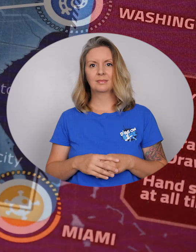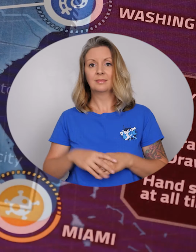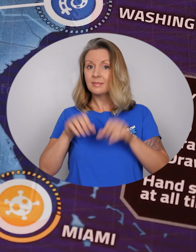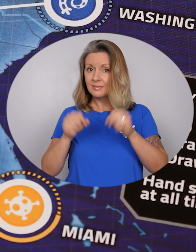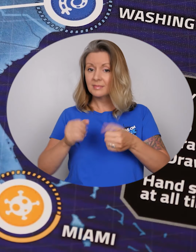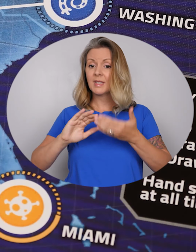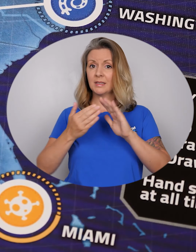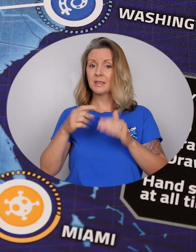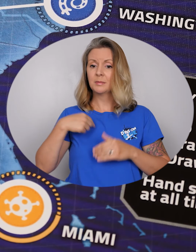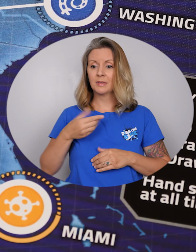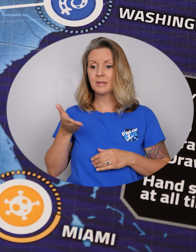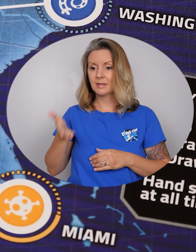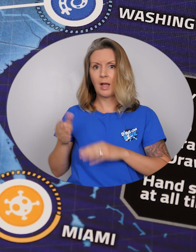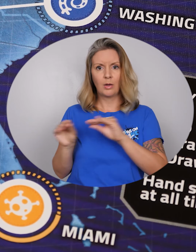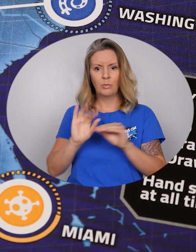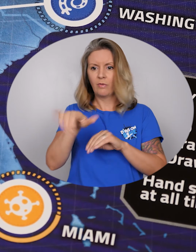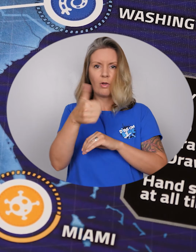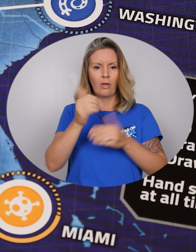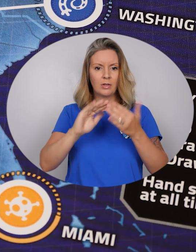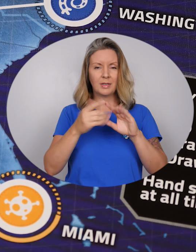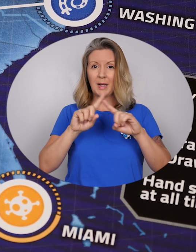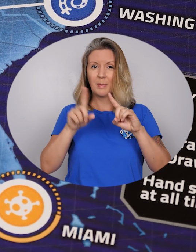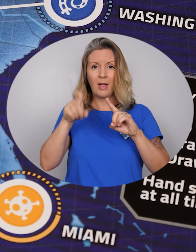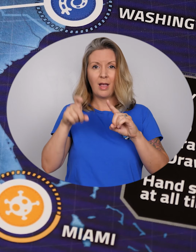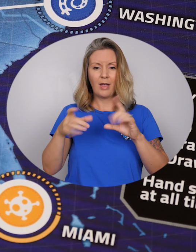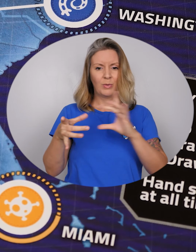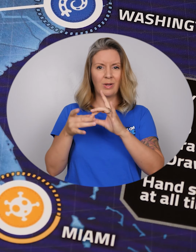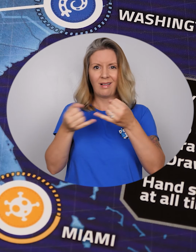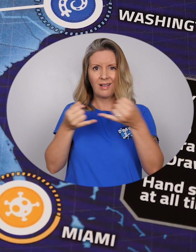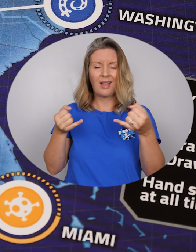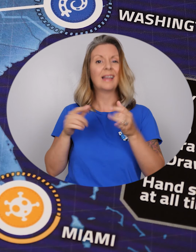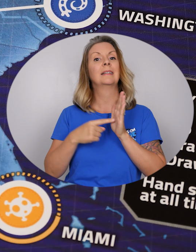This lets you move to a city connected by a line to the city that you are currently